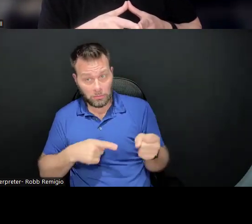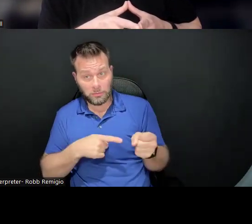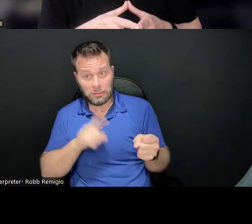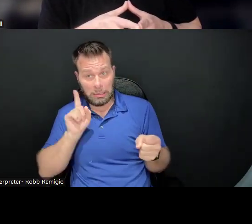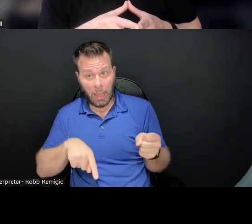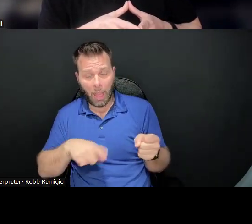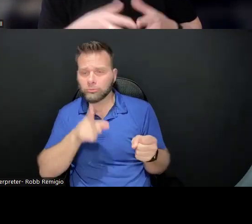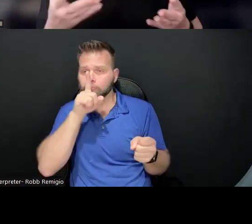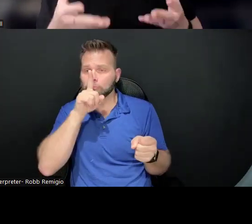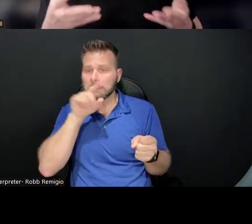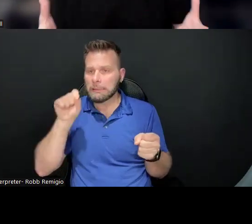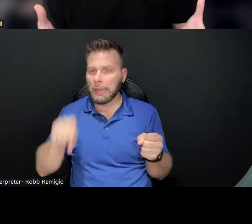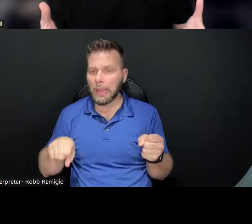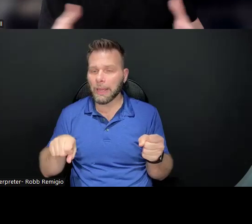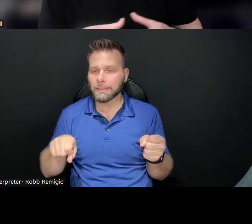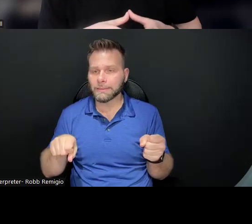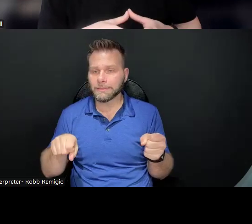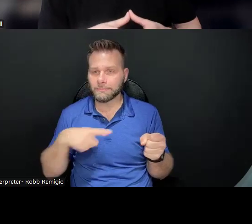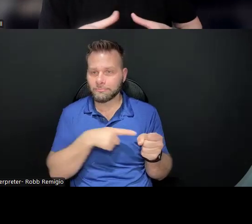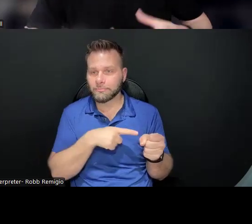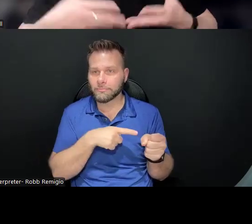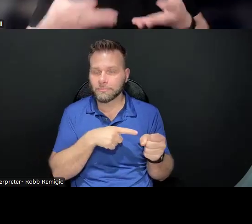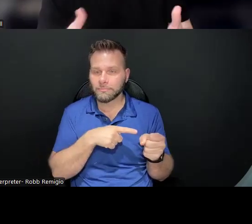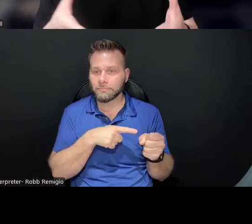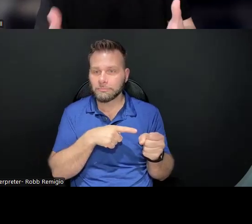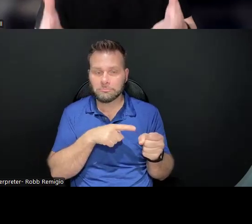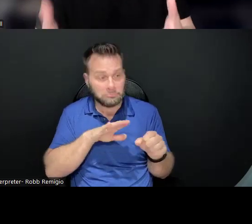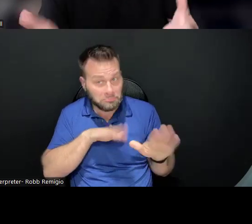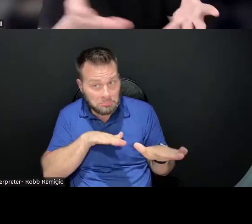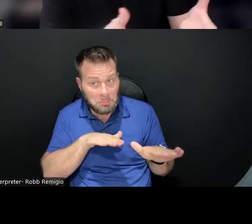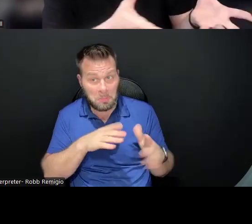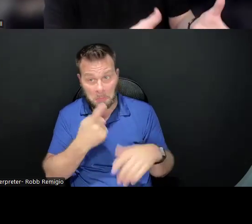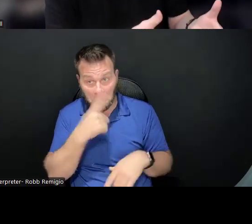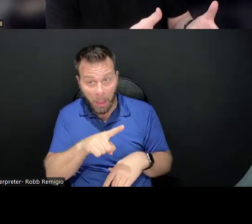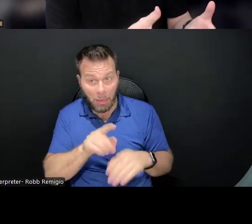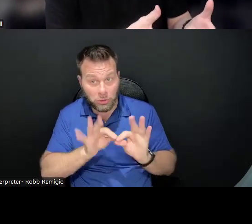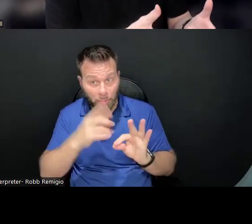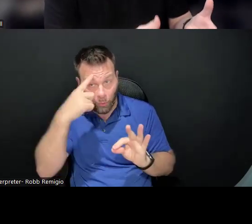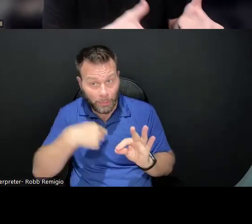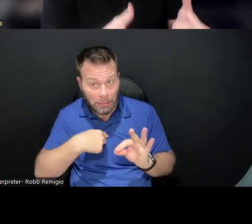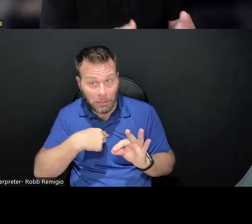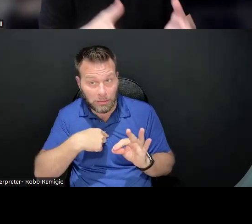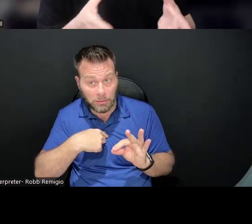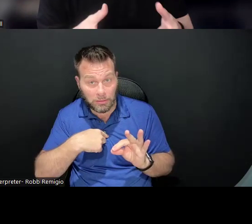reaching out to that particular interpreter or interpreters and saying, would you be able to do